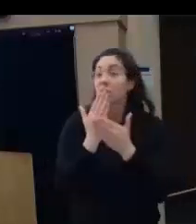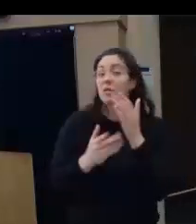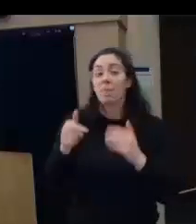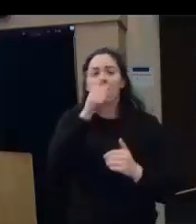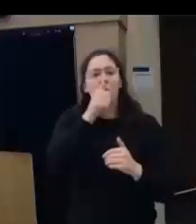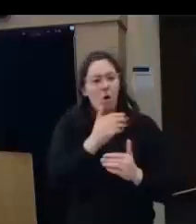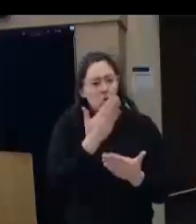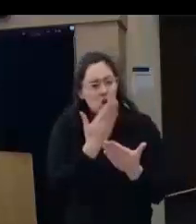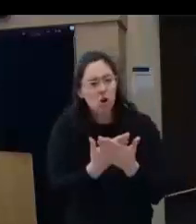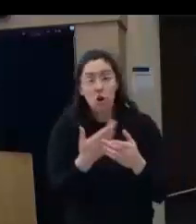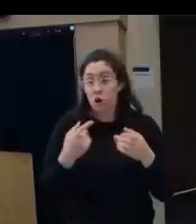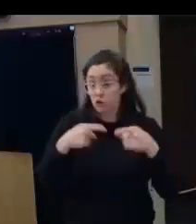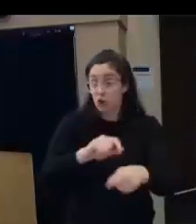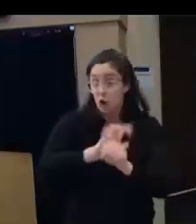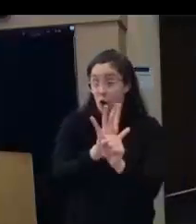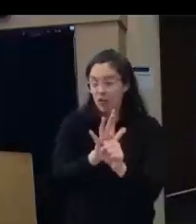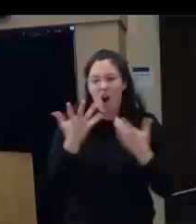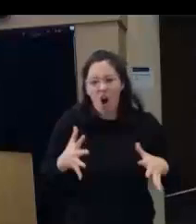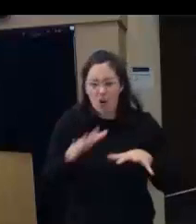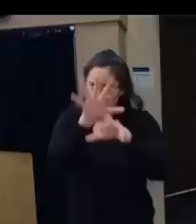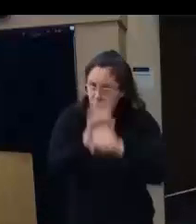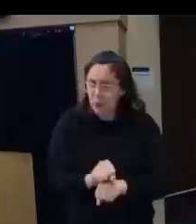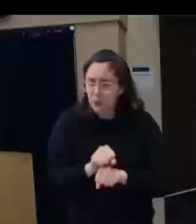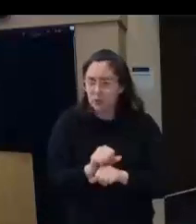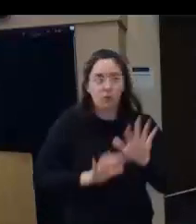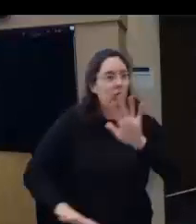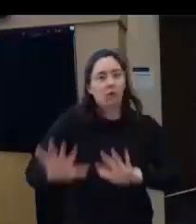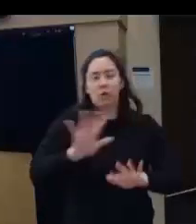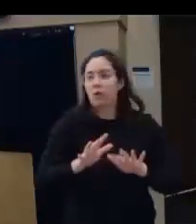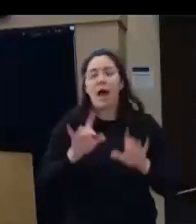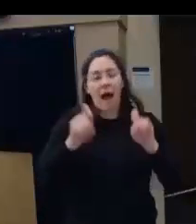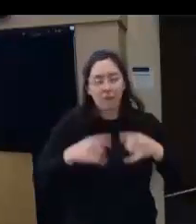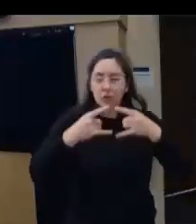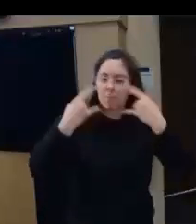well during Co because they were used to that they were used to taking precautions they were used to